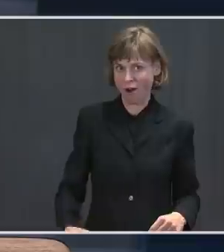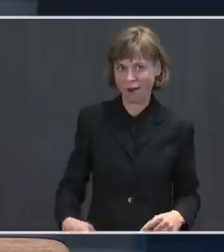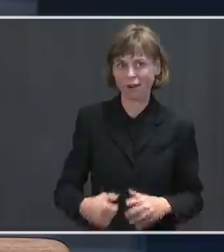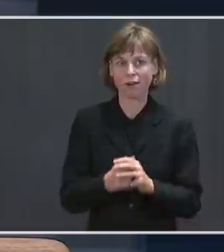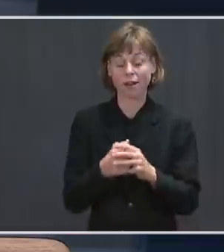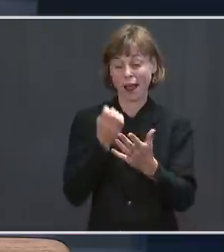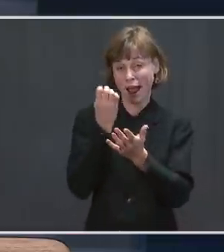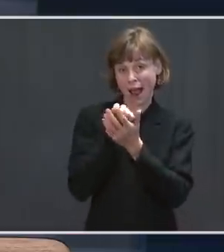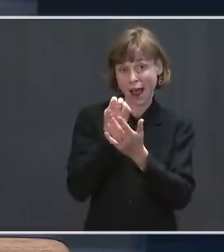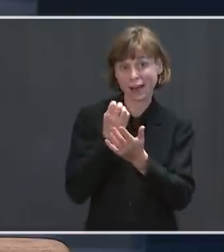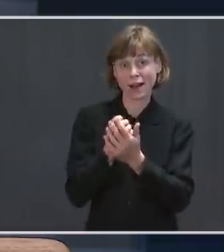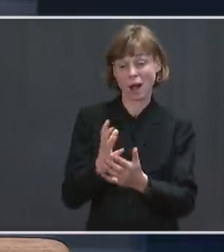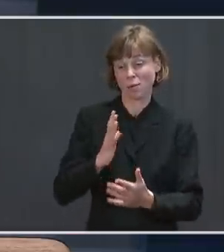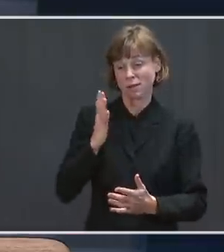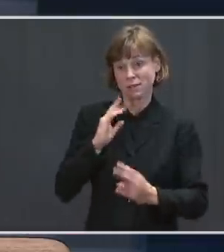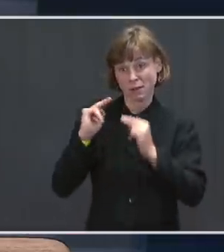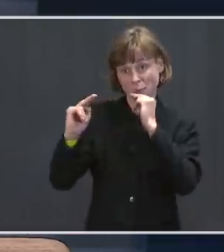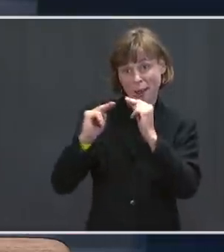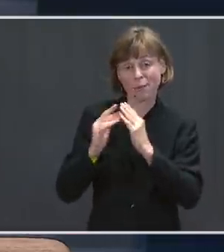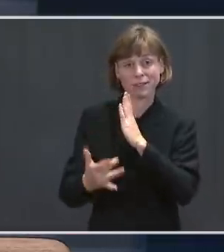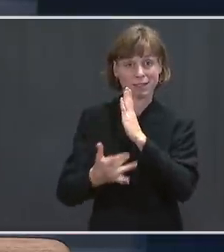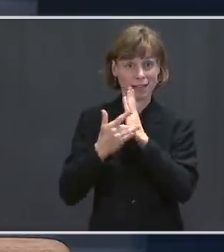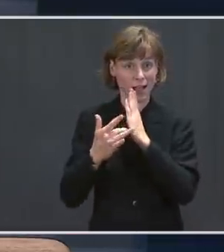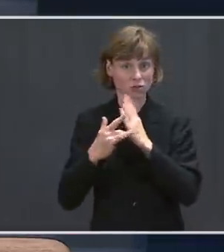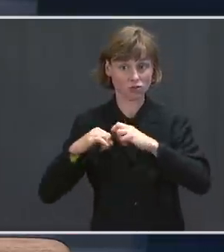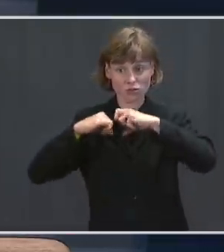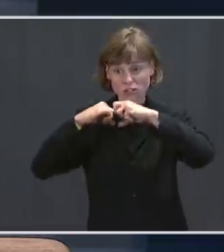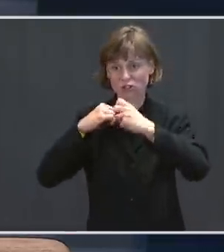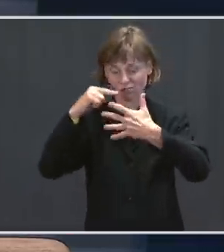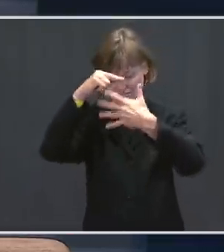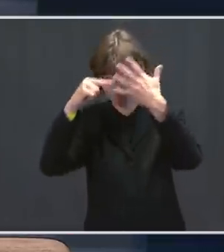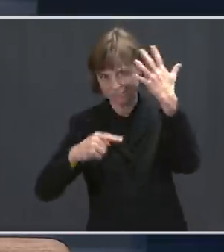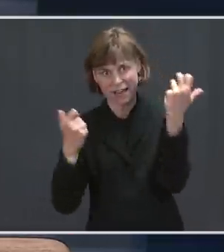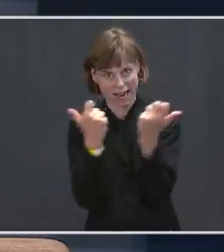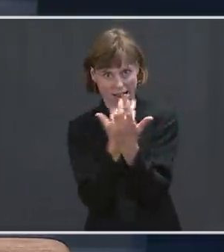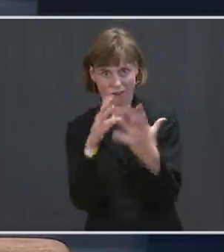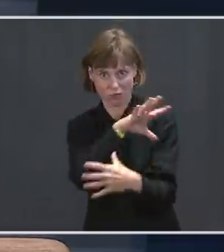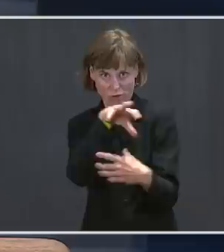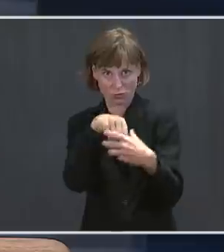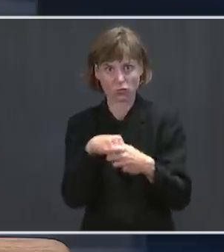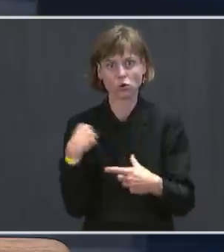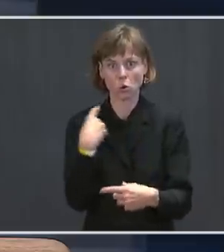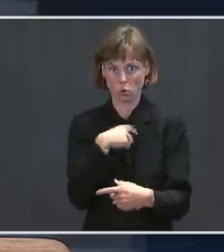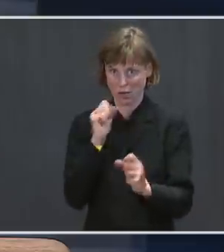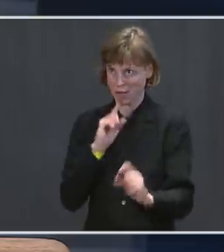diplomatic, technological security, you name it. We'll be able to counter Russia more effectively.